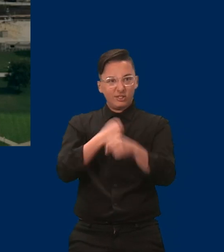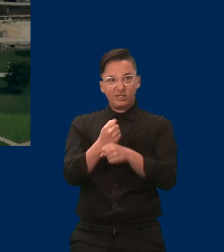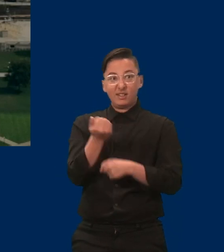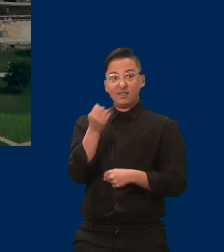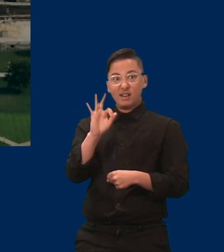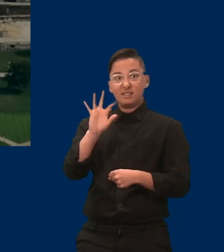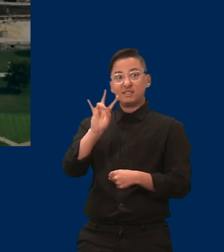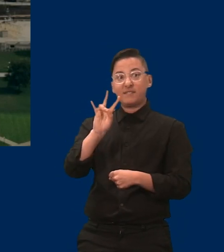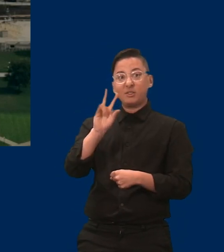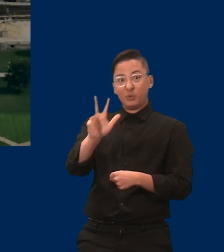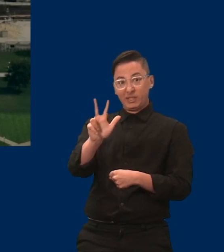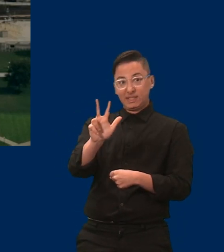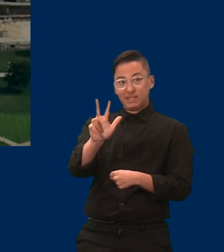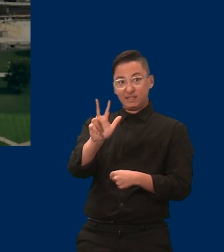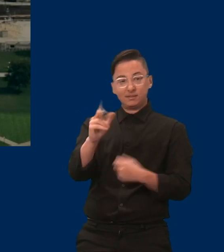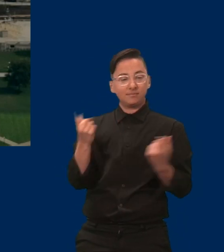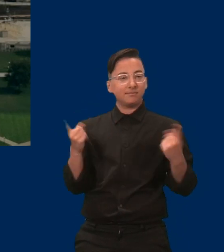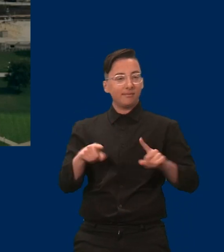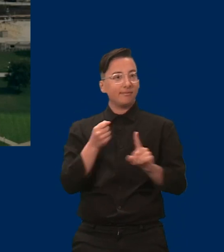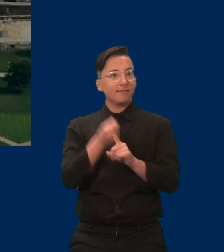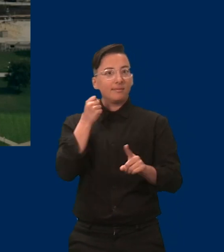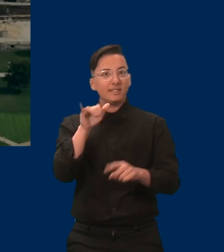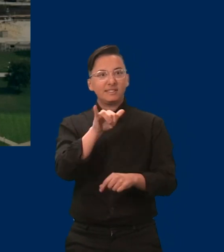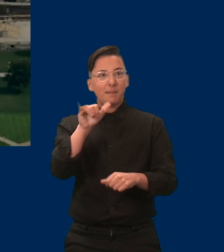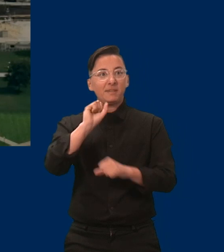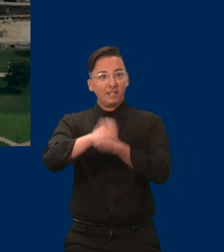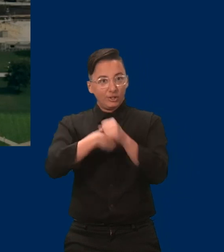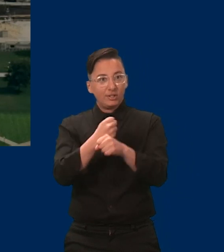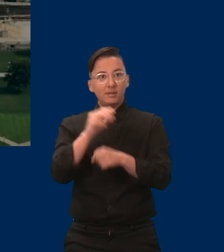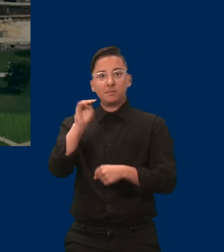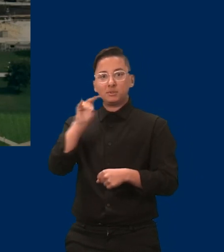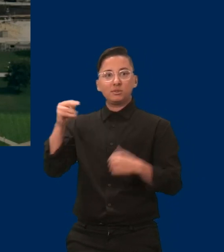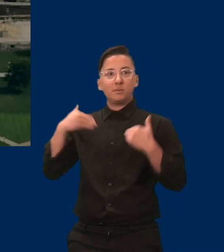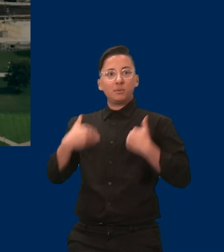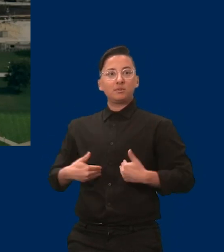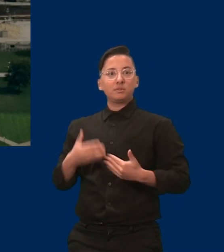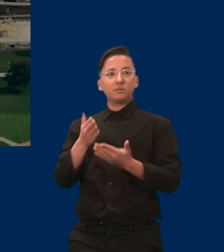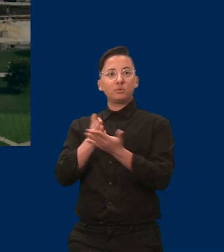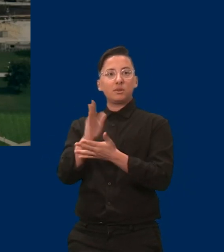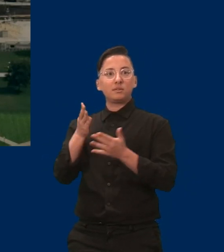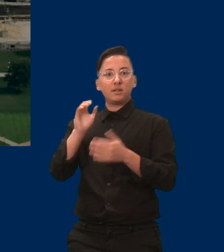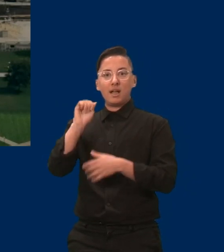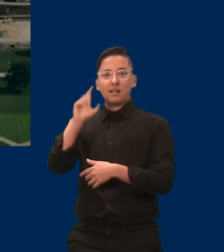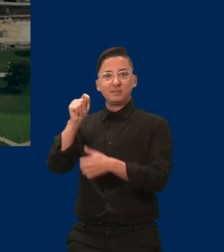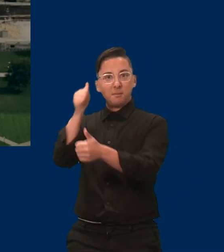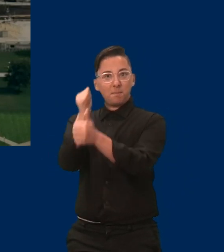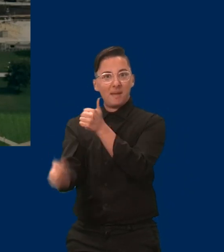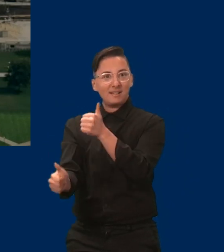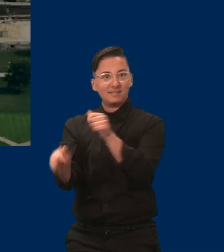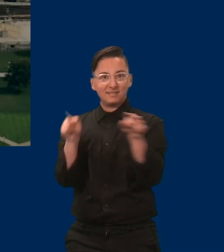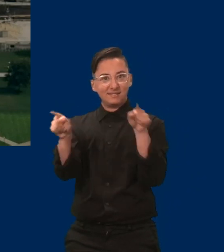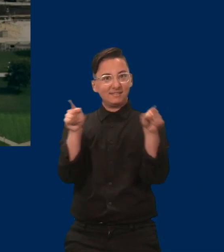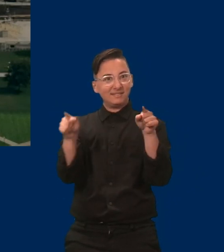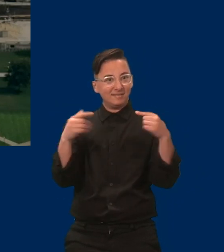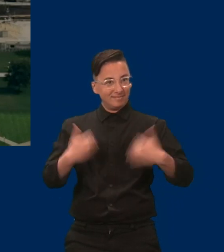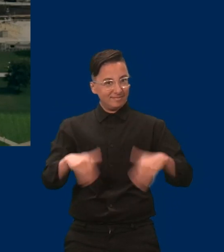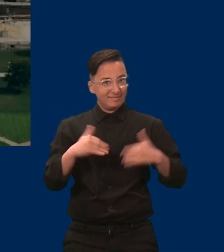to be the same year that the Minnesota Human Rights Act was passed. So it's a big year for disability rights next year,